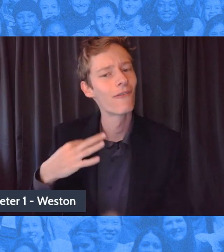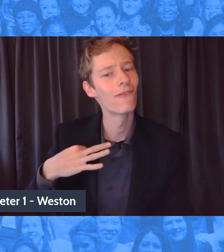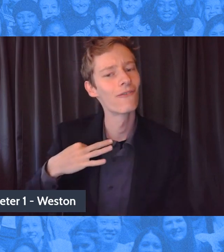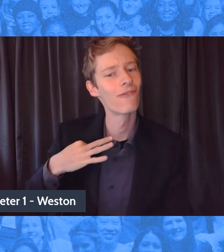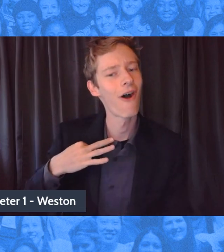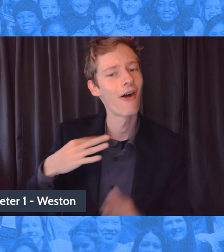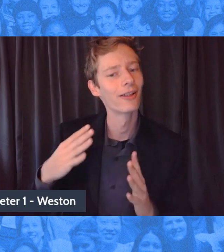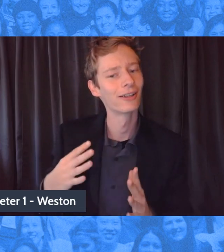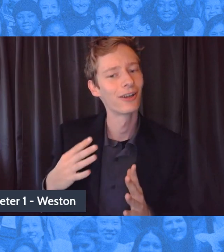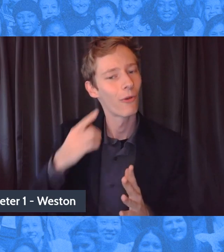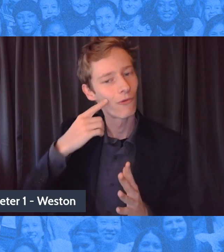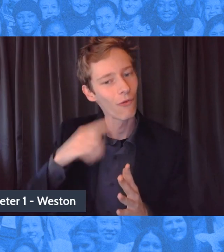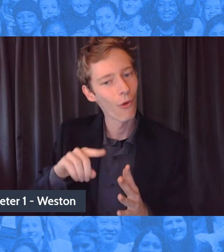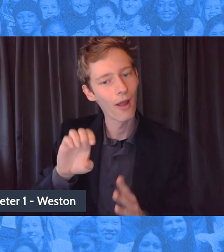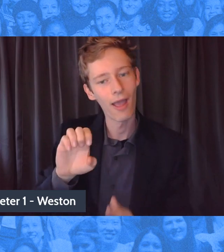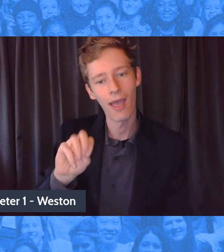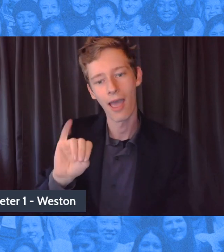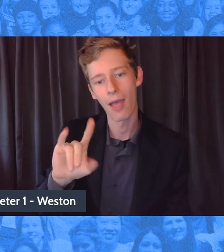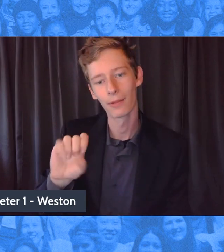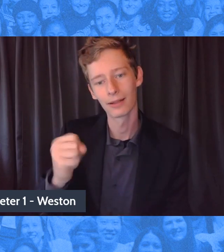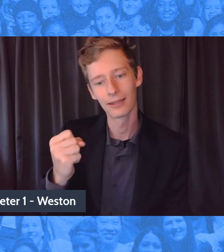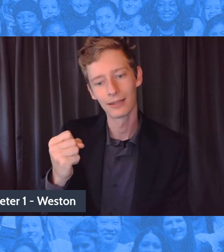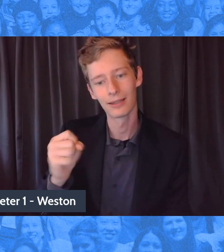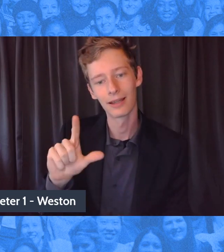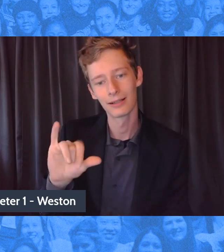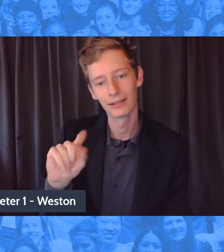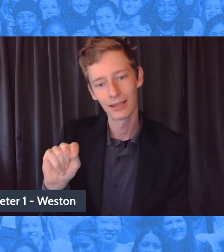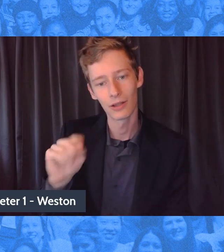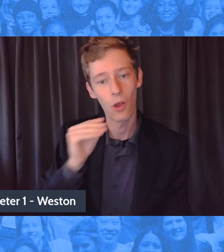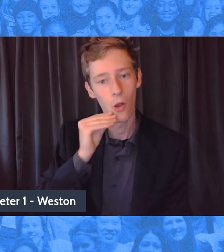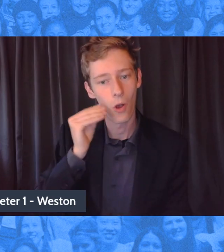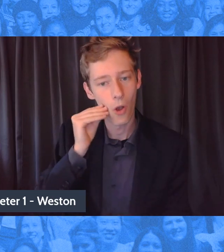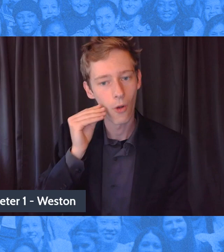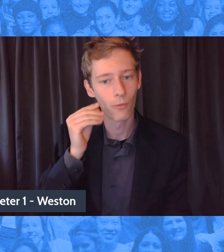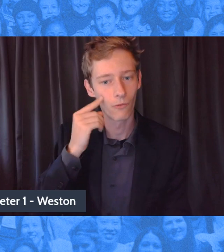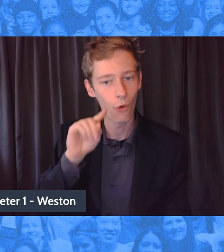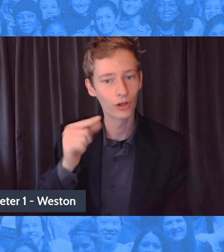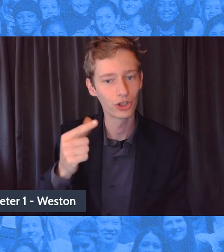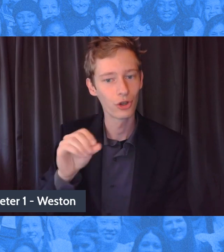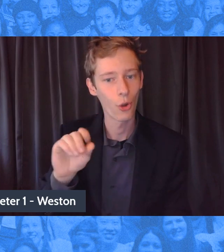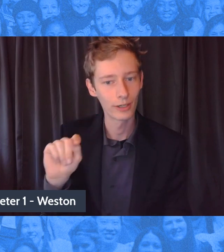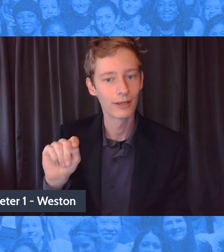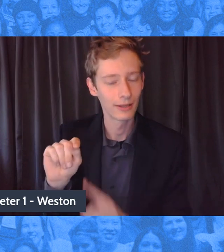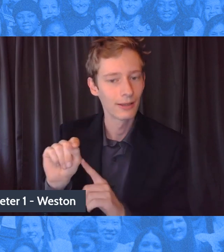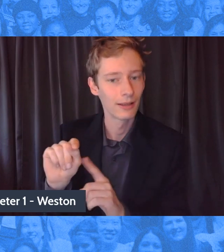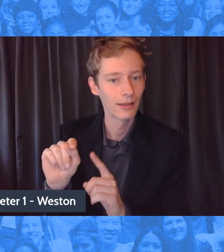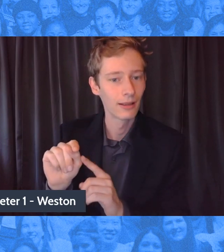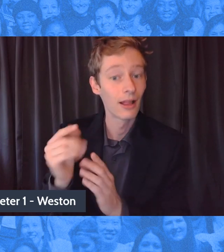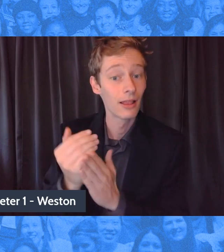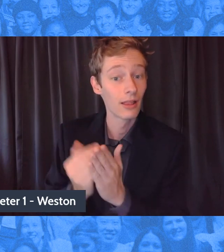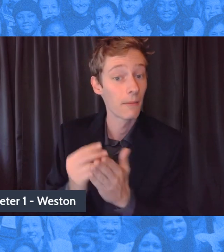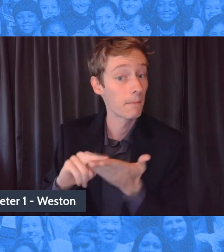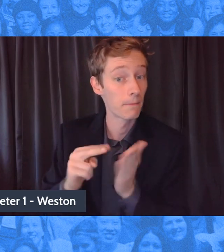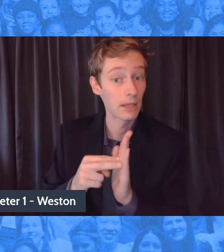help from home GOTV program, where you'll get to speak with Virginia voters directly from the comfort of your home.